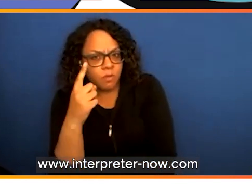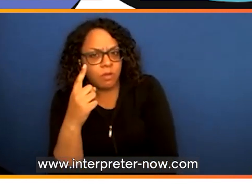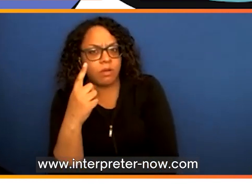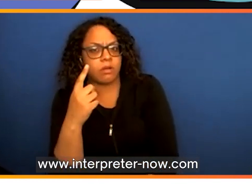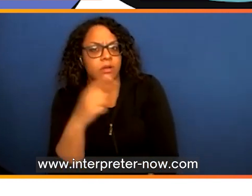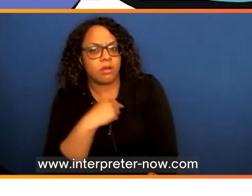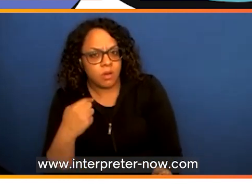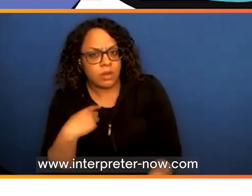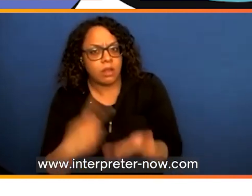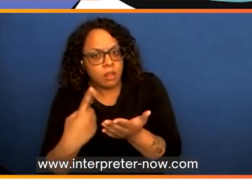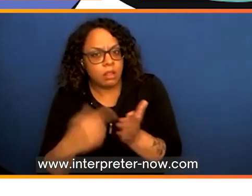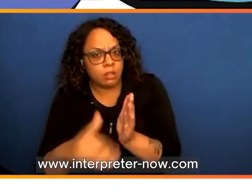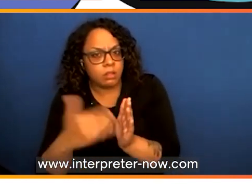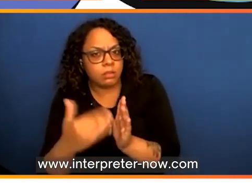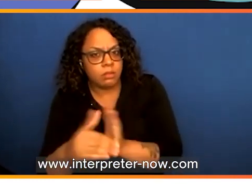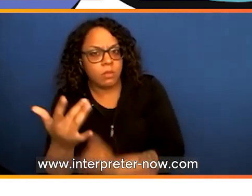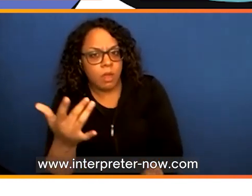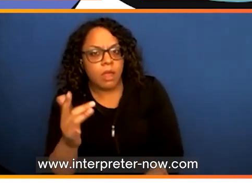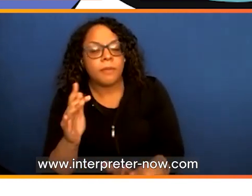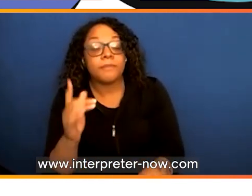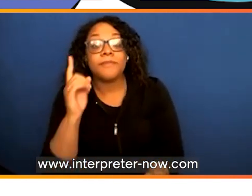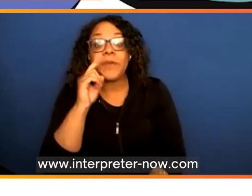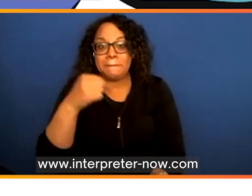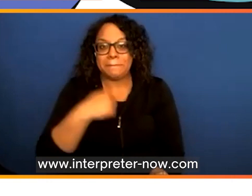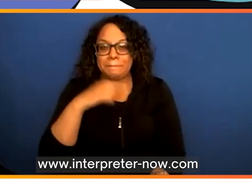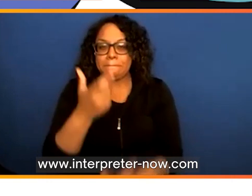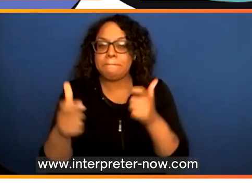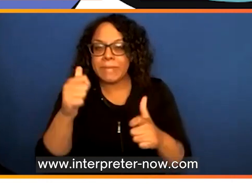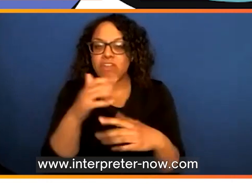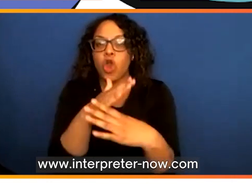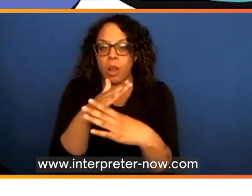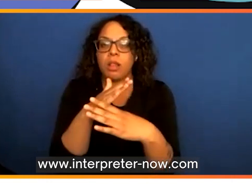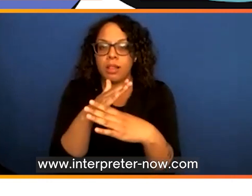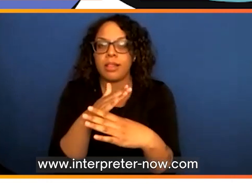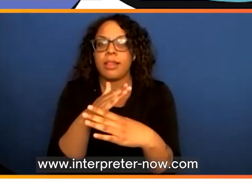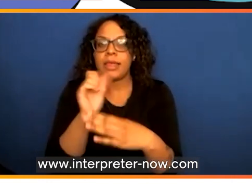to leaders, when you get to the C-level and VPs and directors, of why this is important.